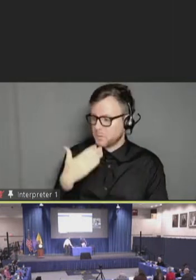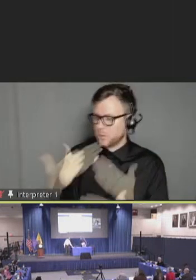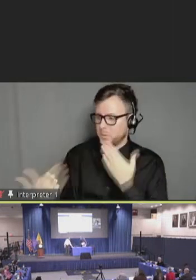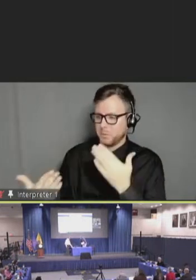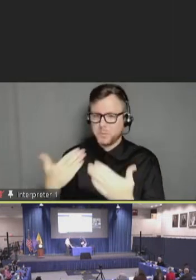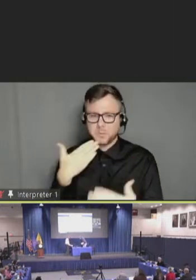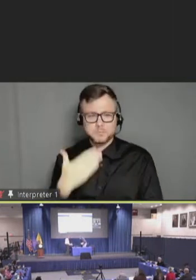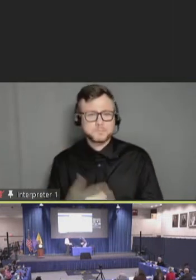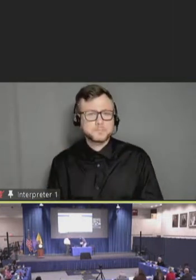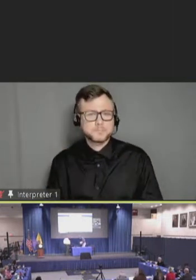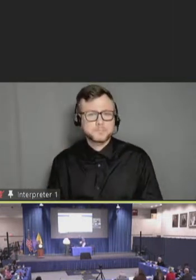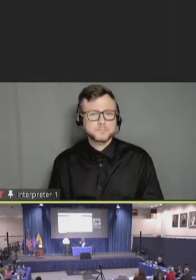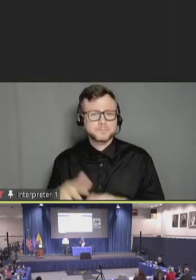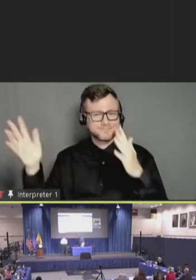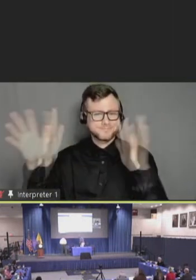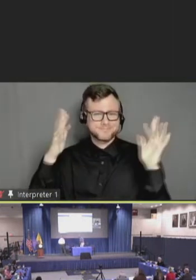Robert Schechter: Thanks.